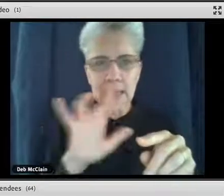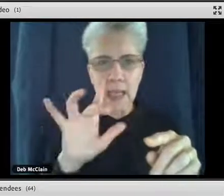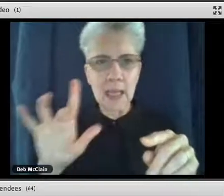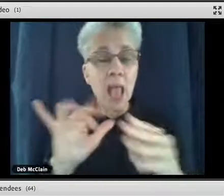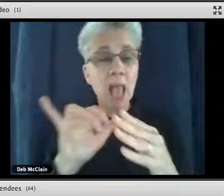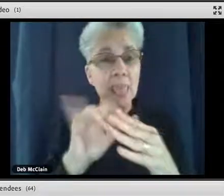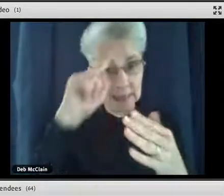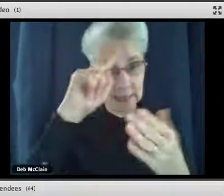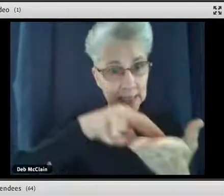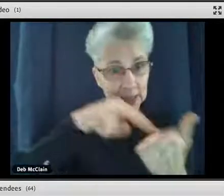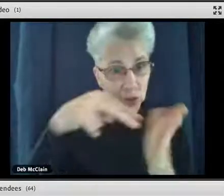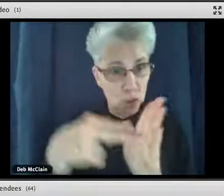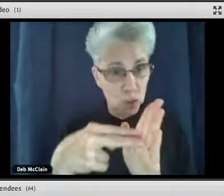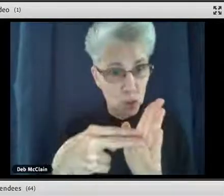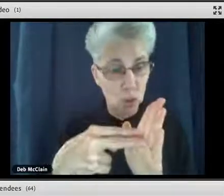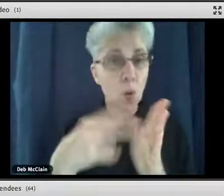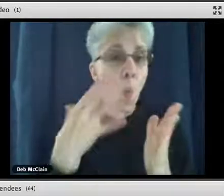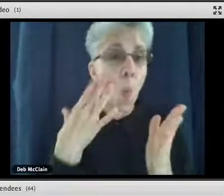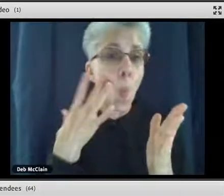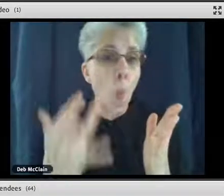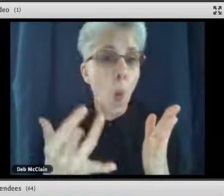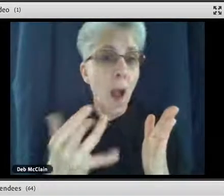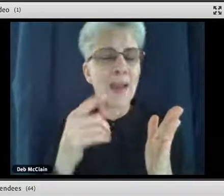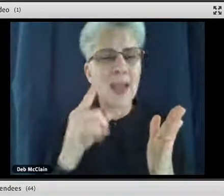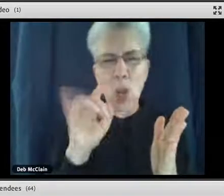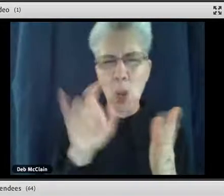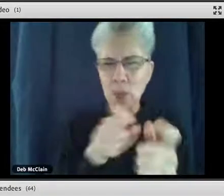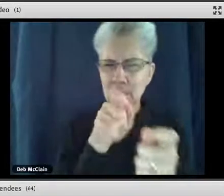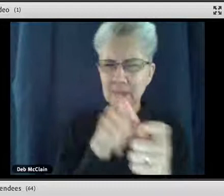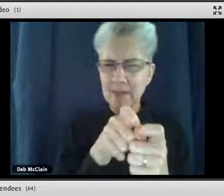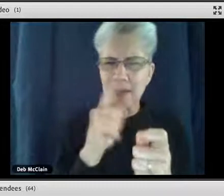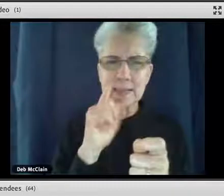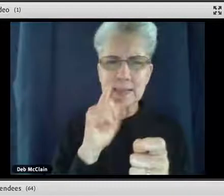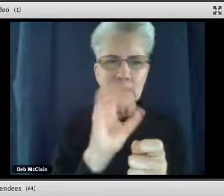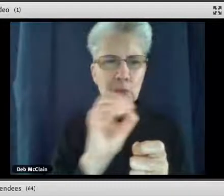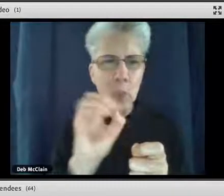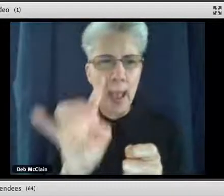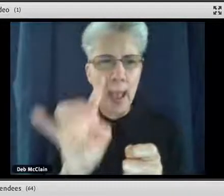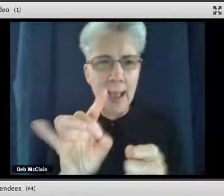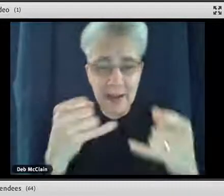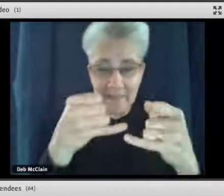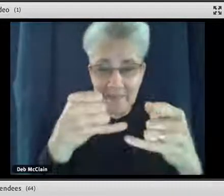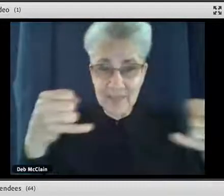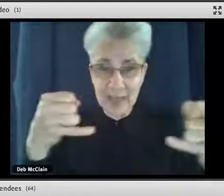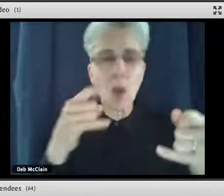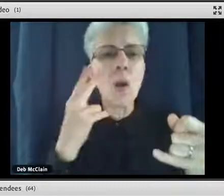And that's intentional because if we just look specifically at the 008 field,